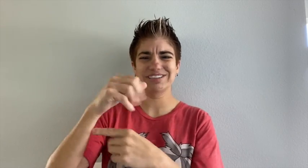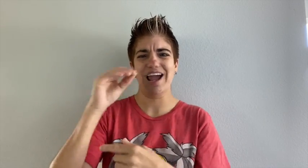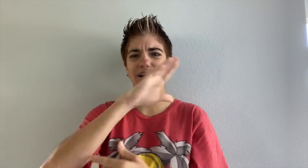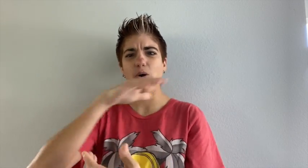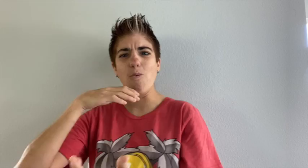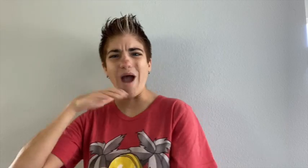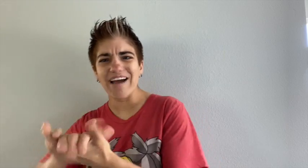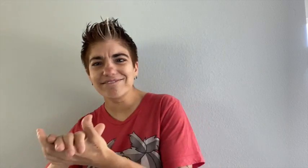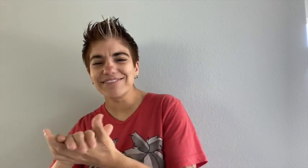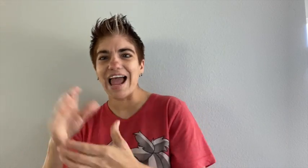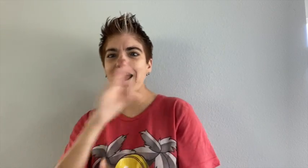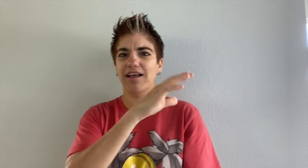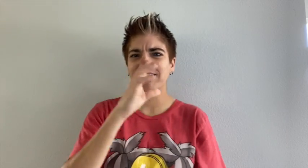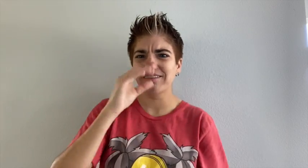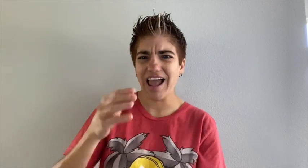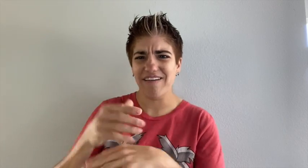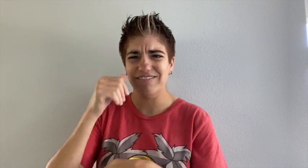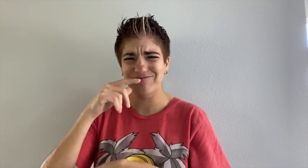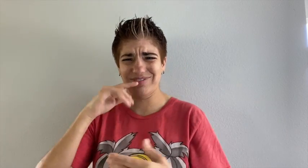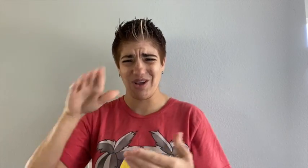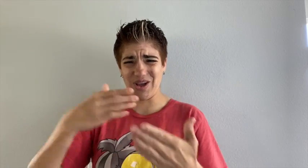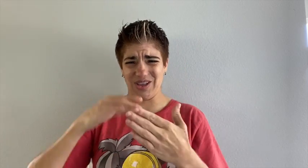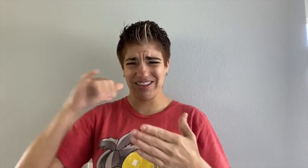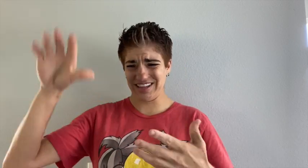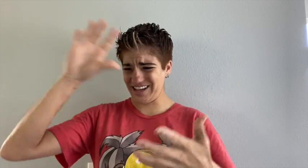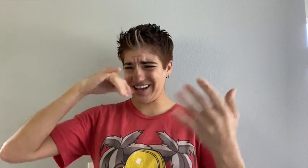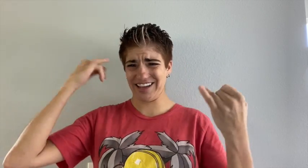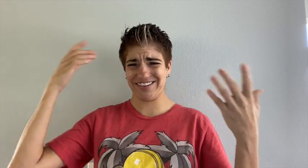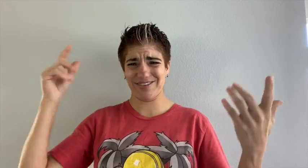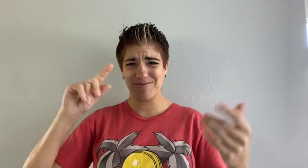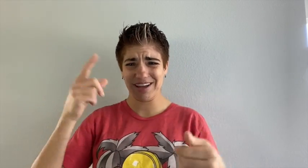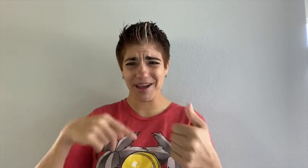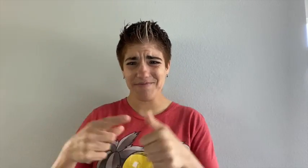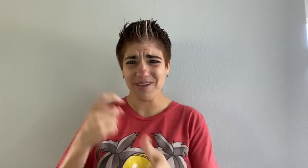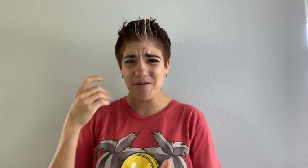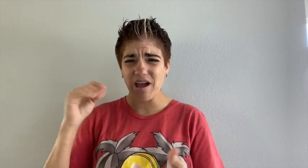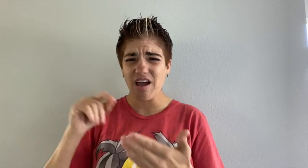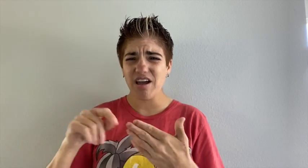Lewis and his, his wife, and I'm like what on Earth? Where did